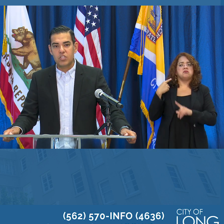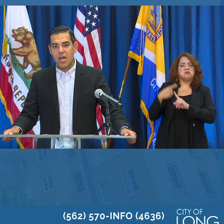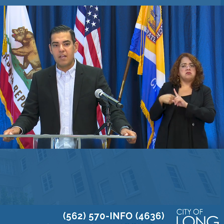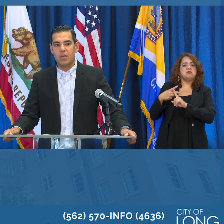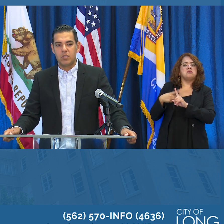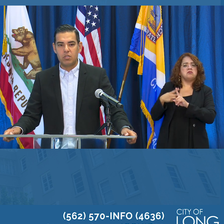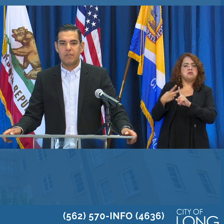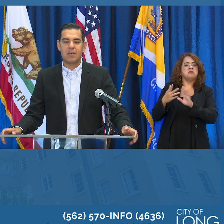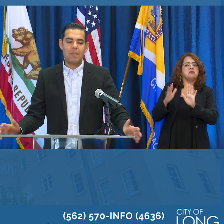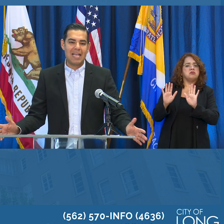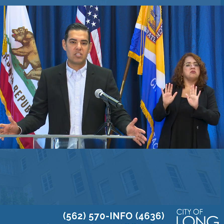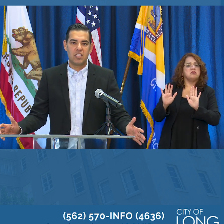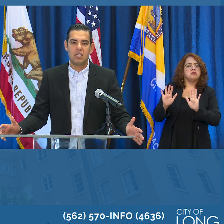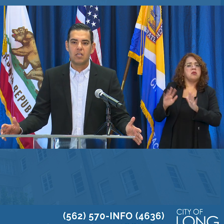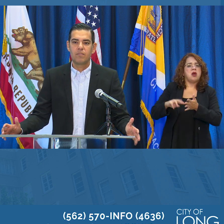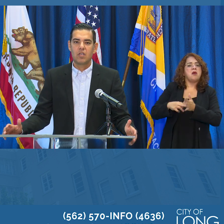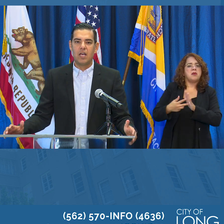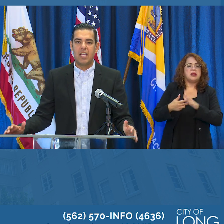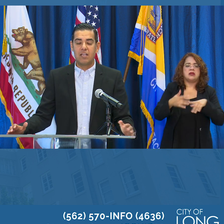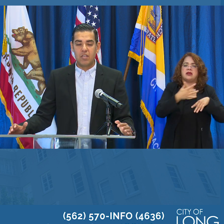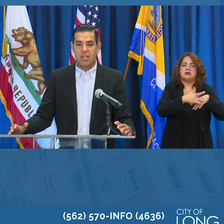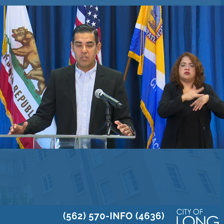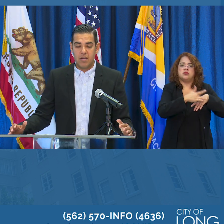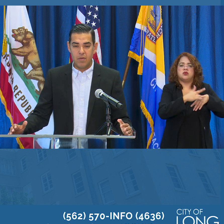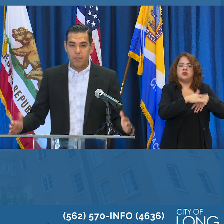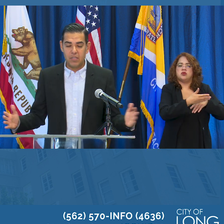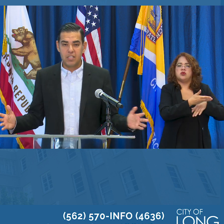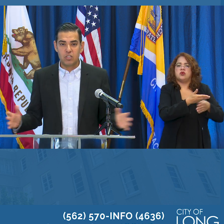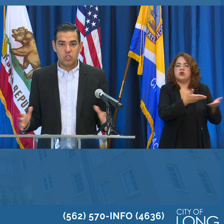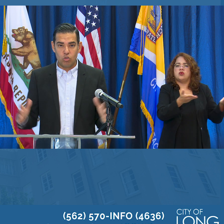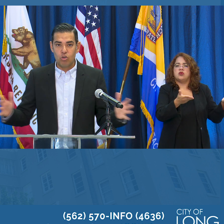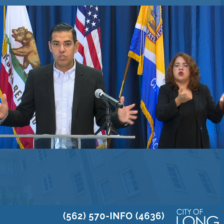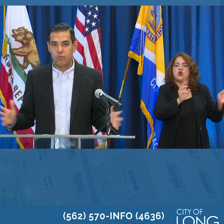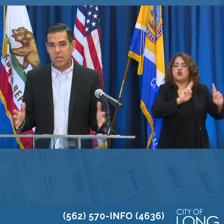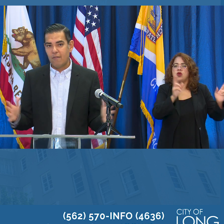sign that we still have capacity and an ability to surge if we have an